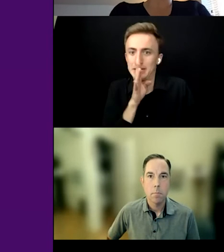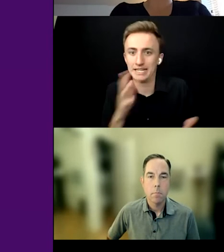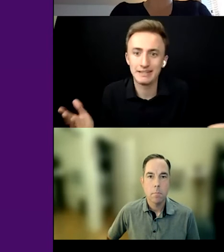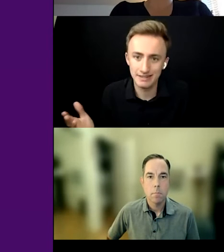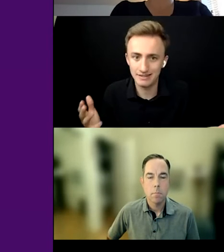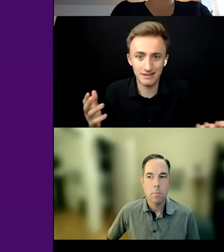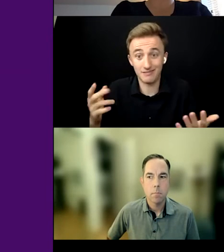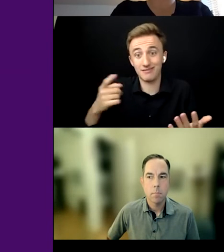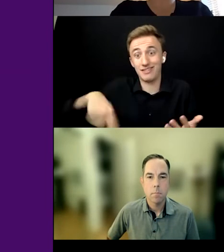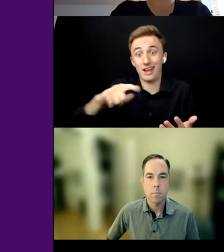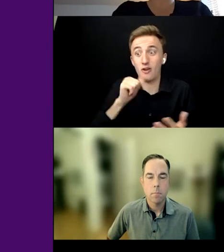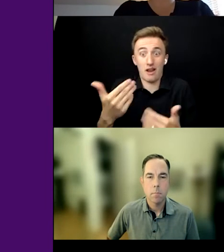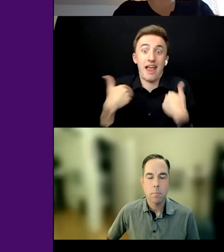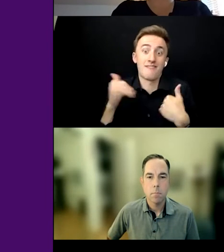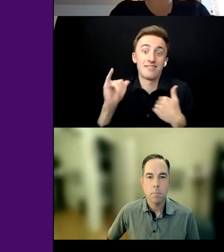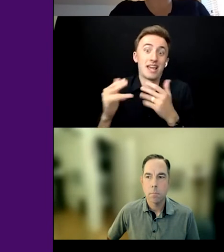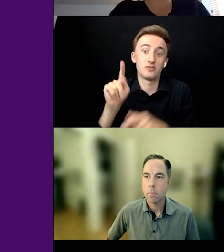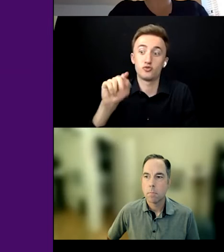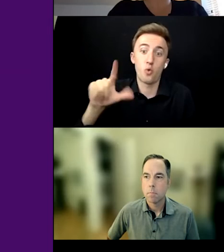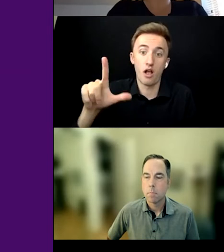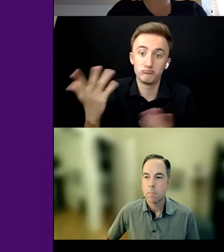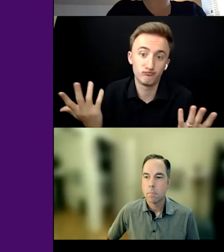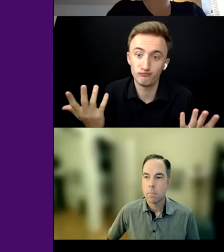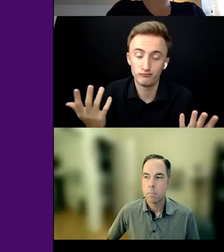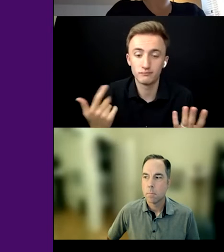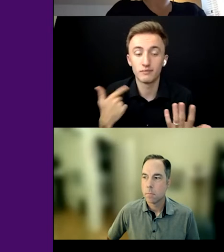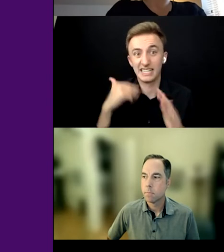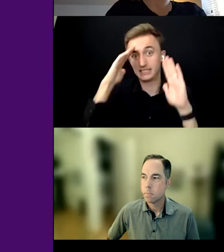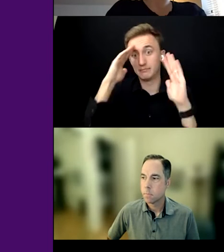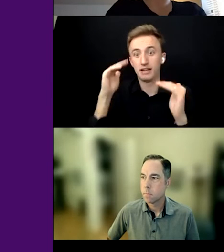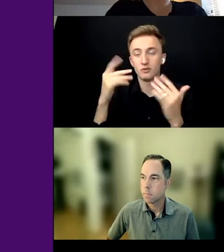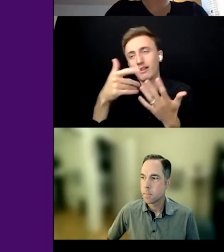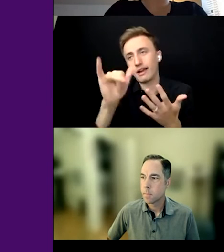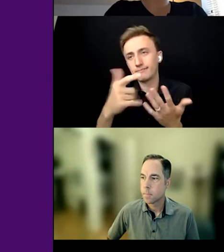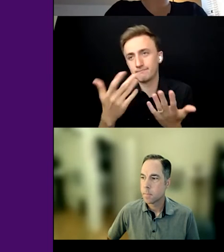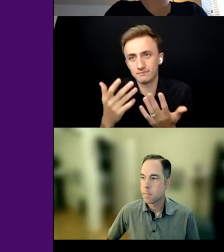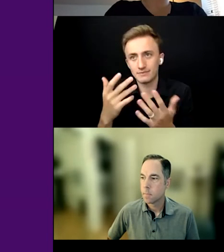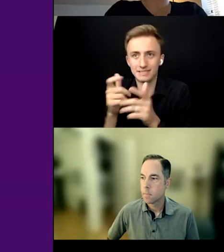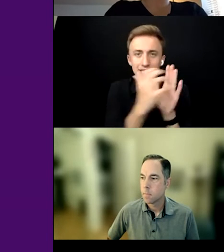or indeed served at all. I suspect by text to speech engines. We also have problems on the